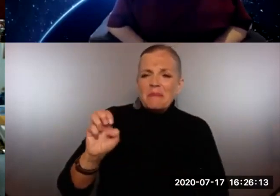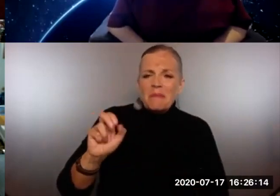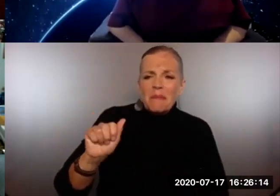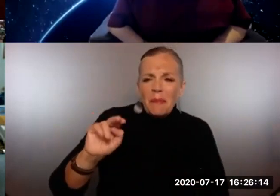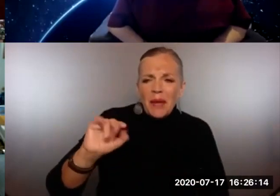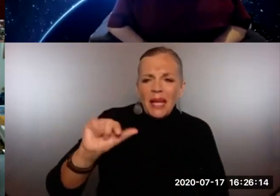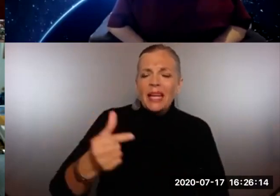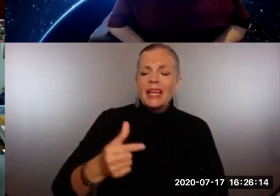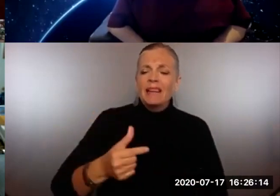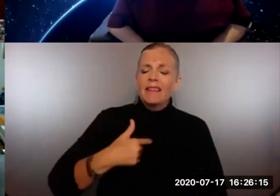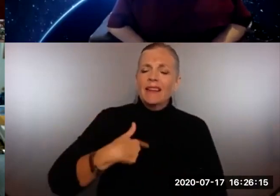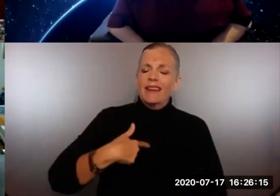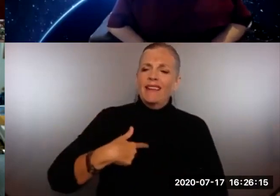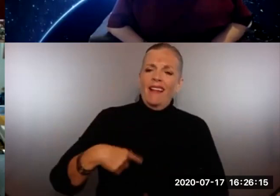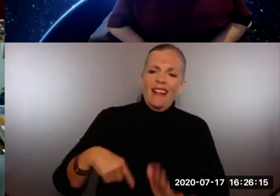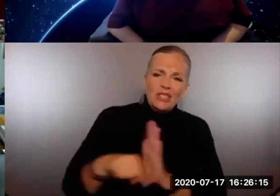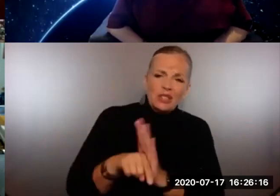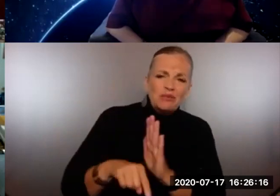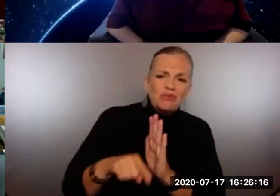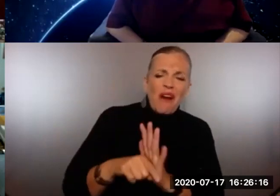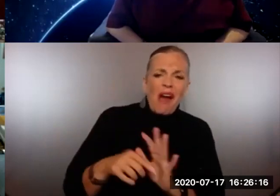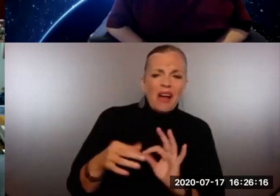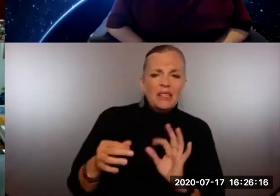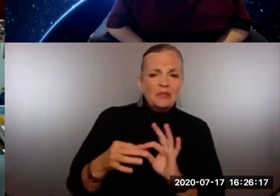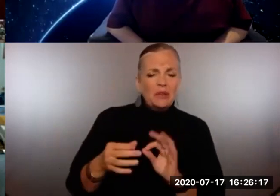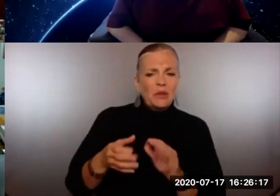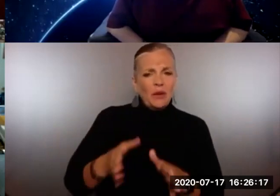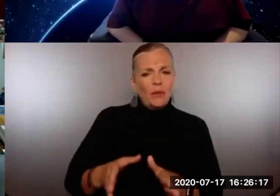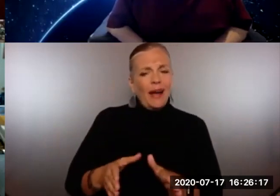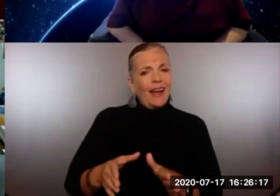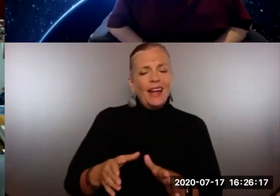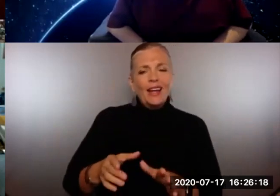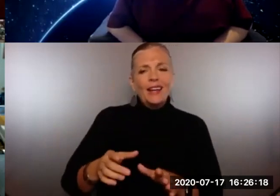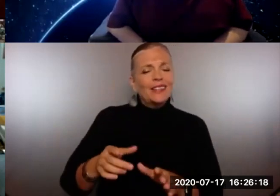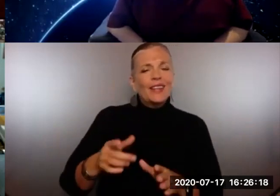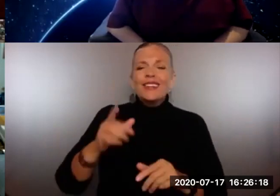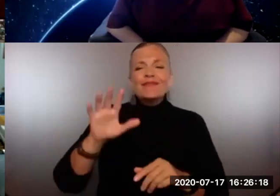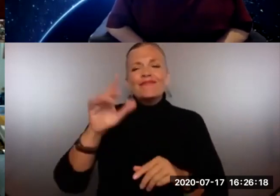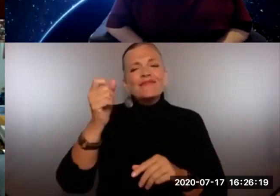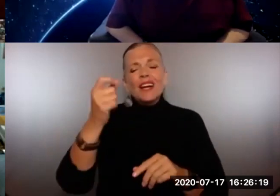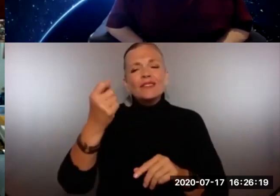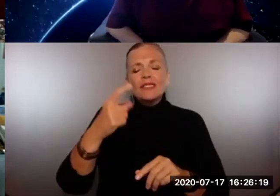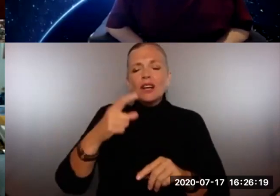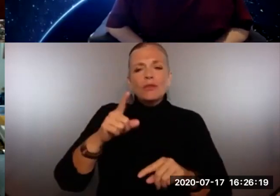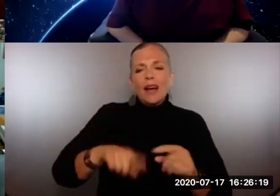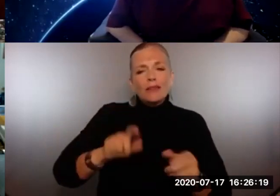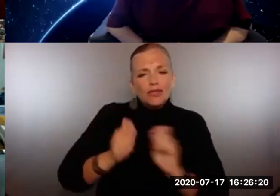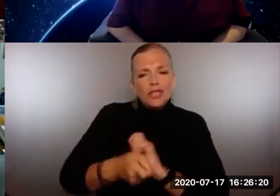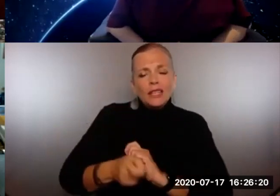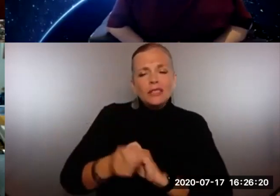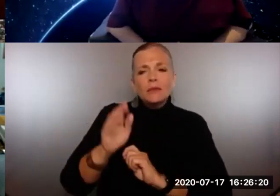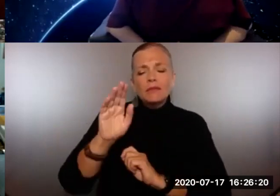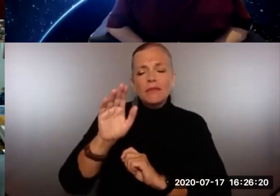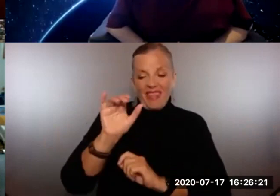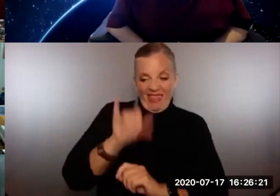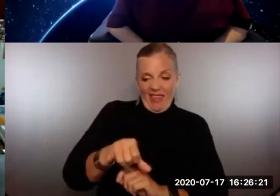you can't legislate that away. But people need to understand what is wrong when they